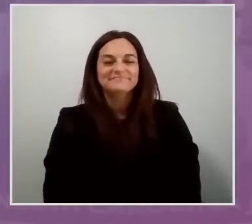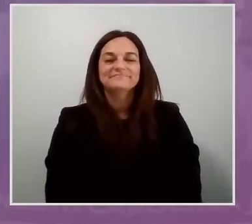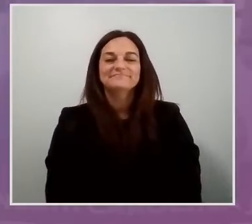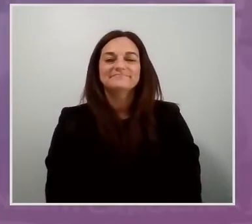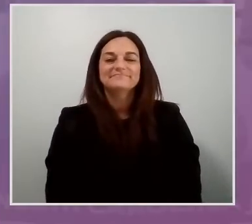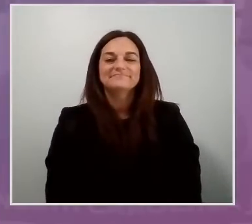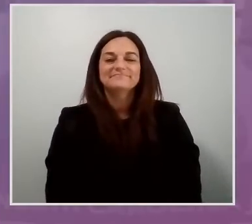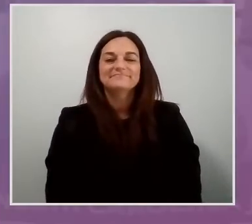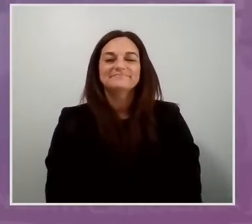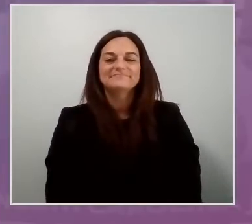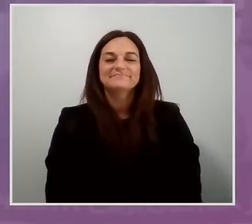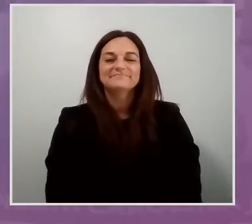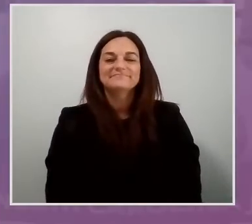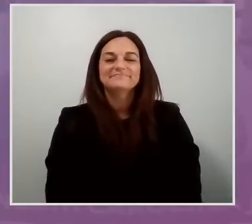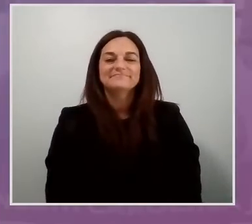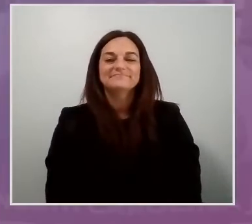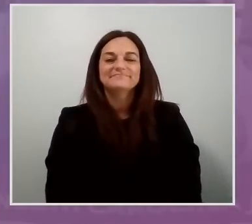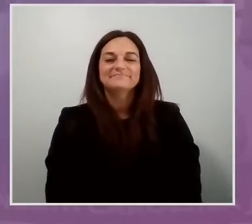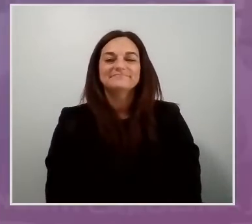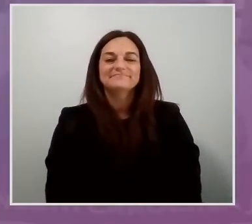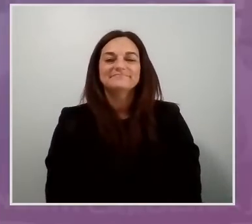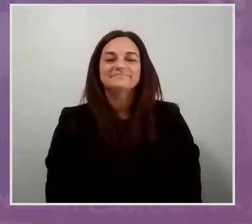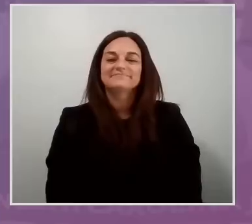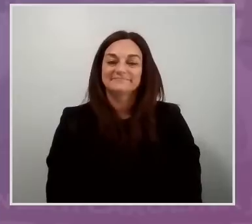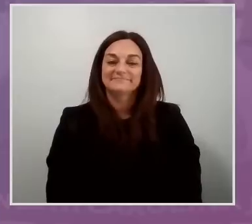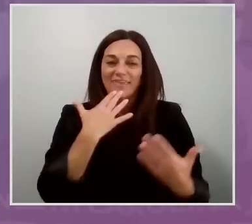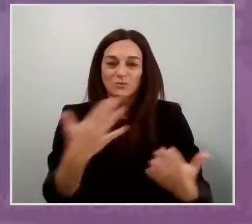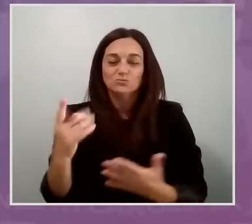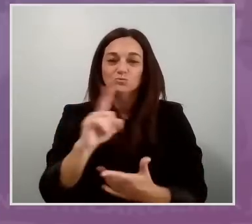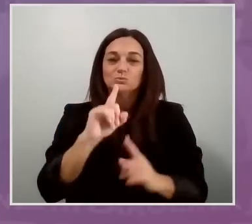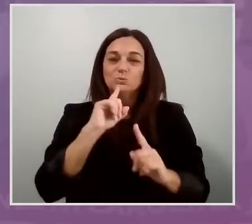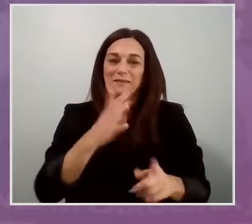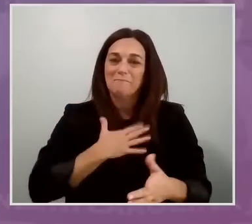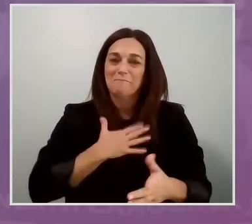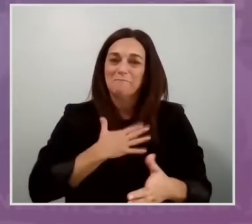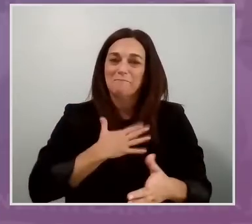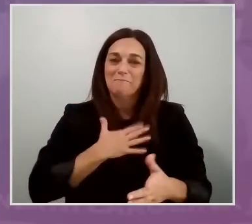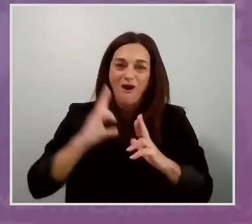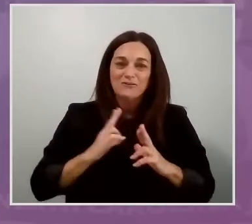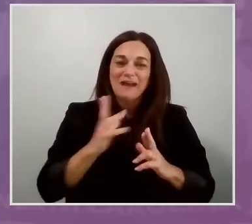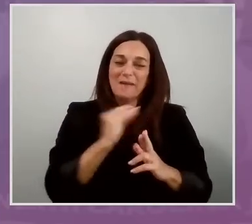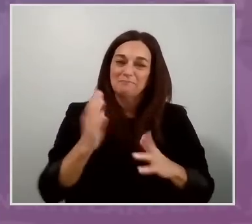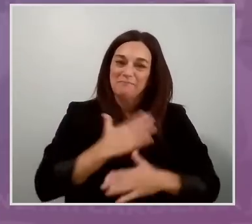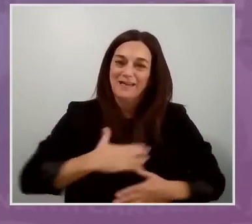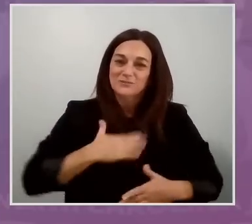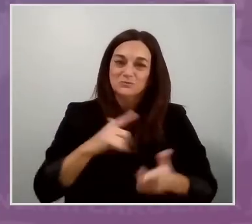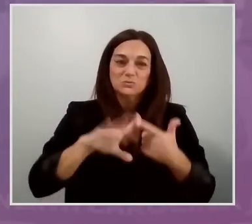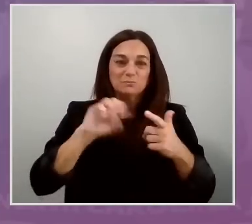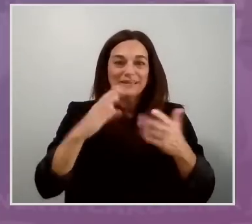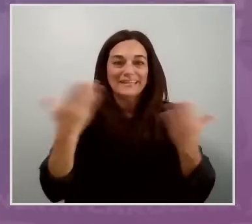MUCH FOR JOINING US TONIGHT. THANK YOU.